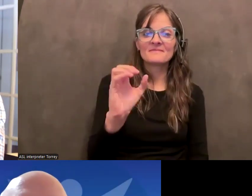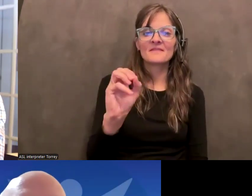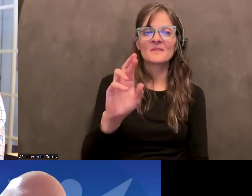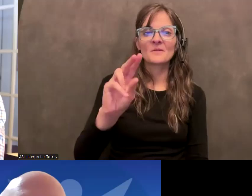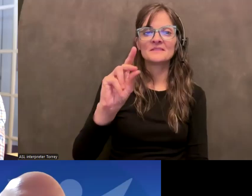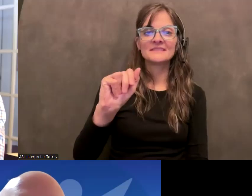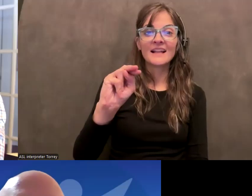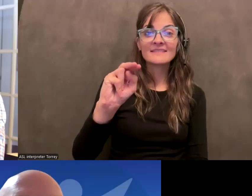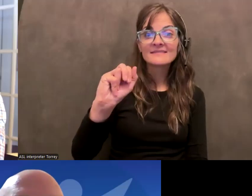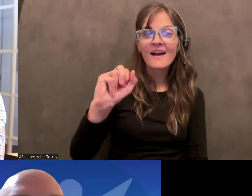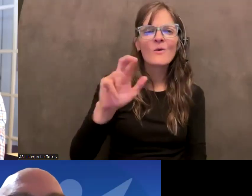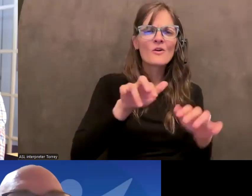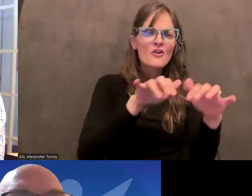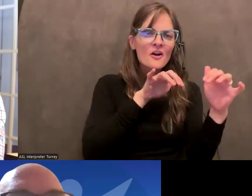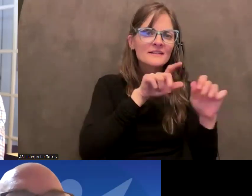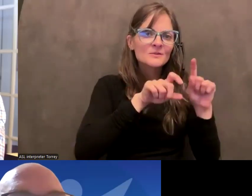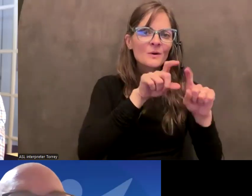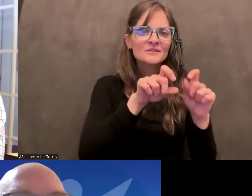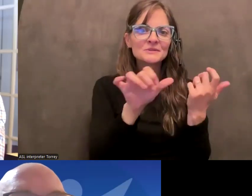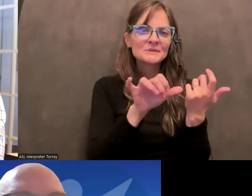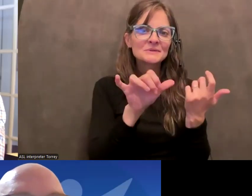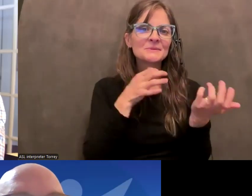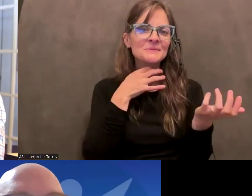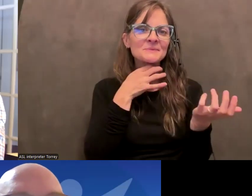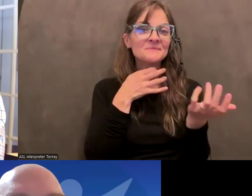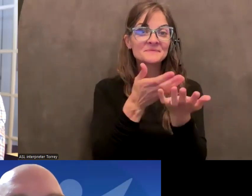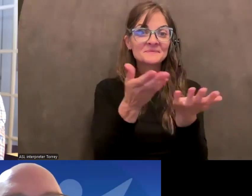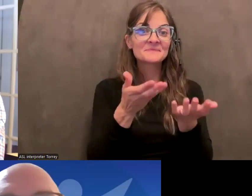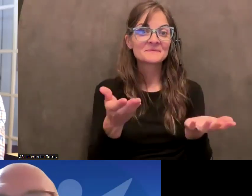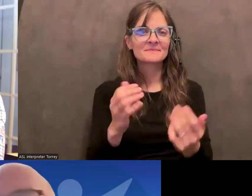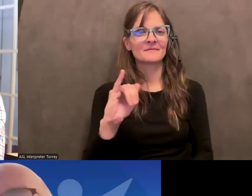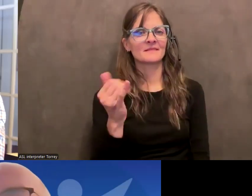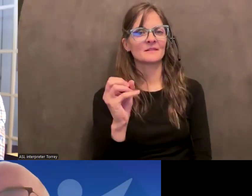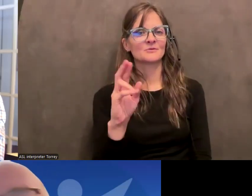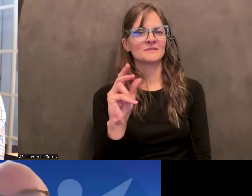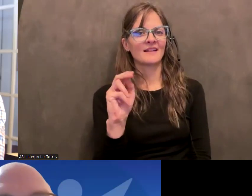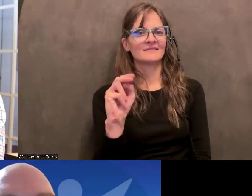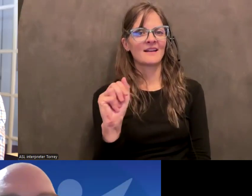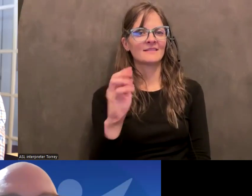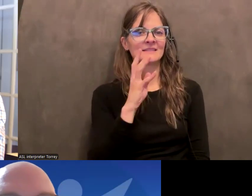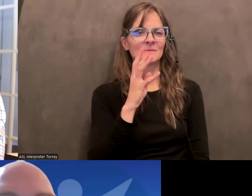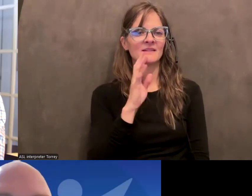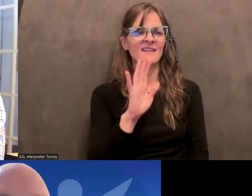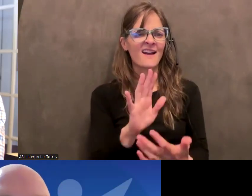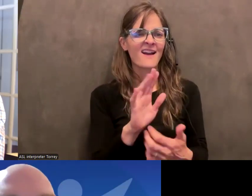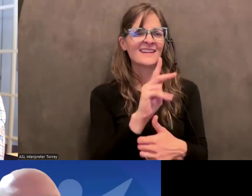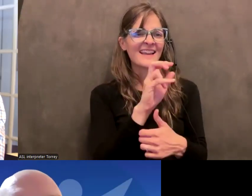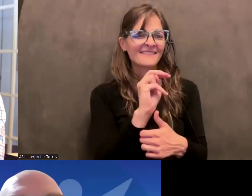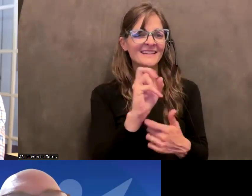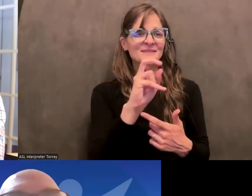or the questions of the audience. Thank you so much, Kevin, Susan, Hans, that was extraordinary. I know I had heard a lot of it in our prep sessions